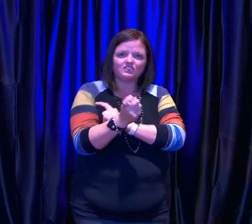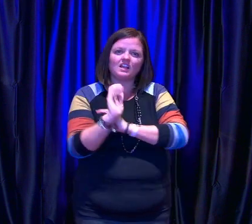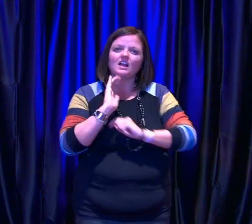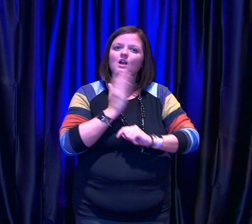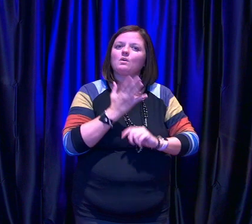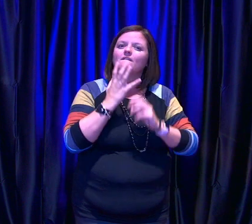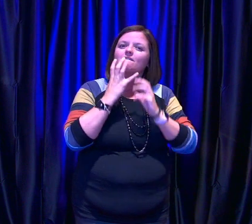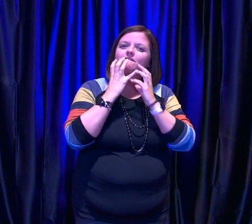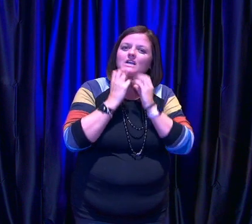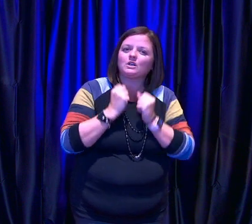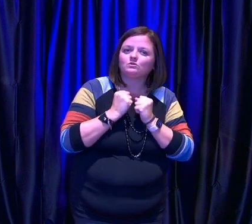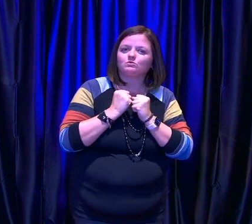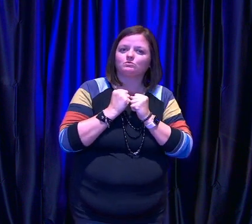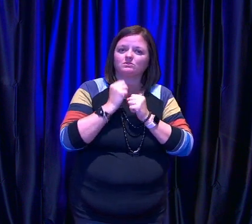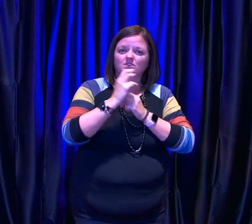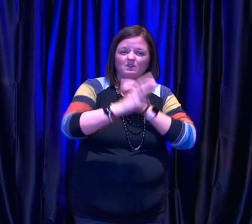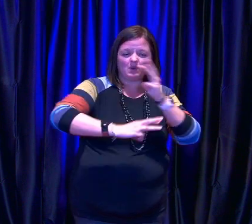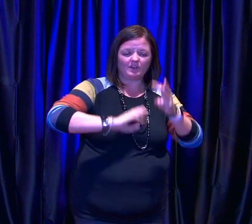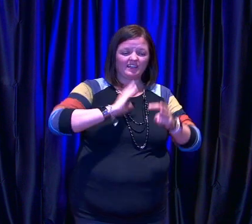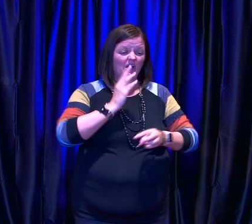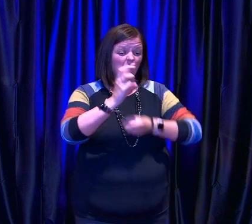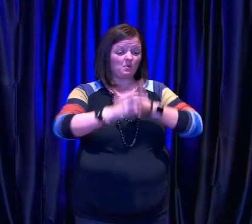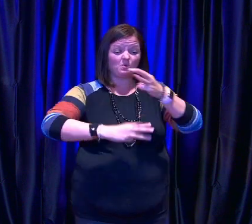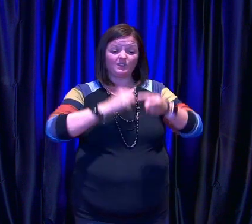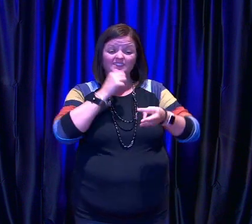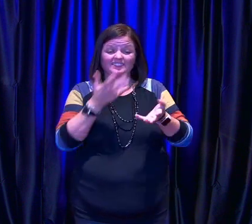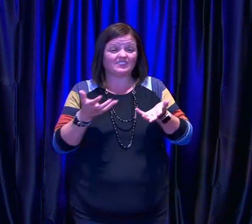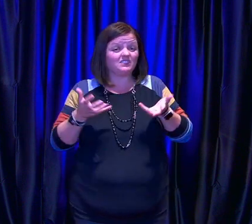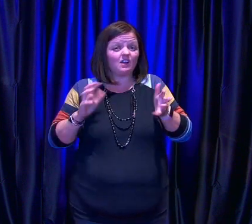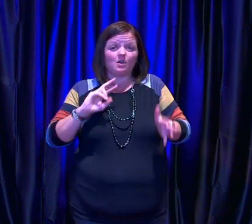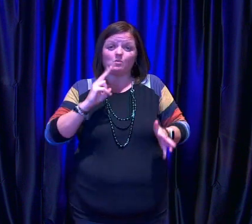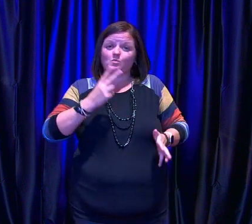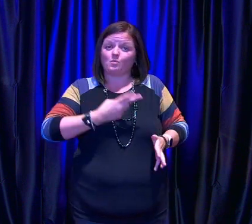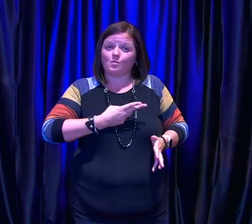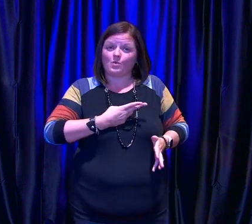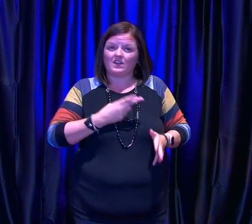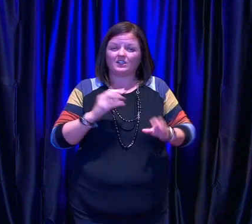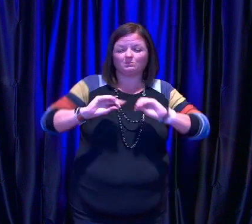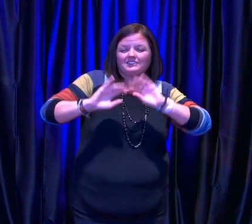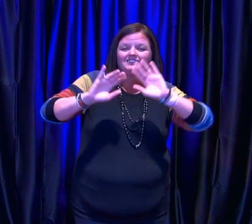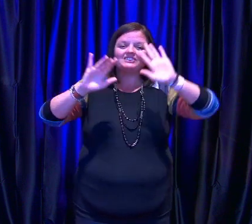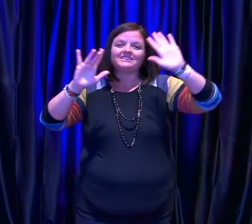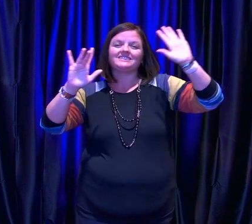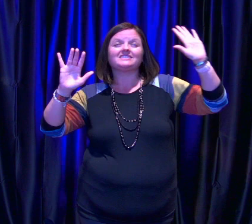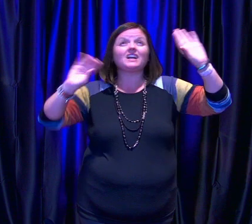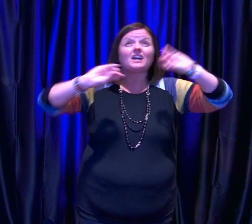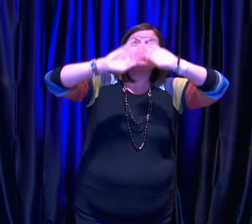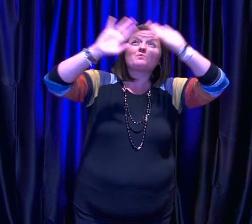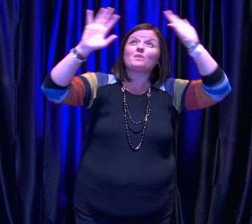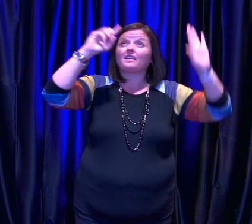of our world our world doesn't want us to be shining brightly for Jesus